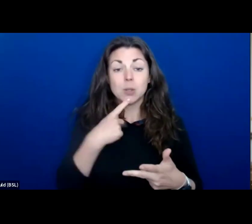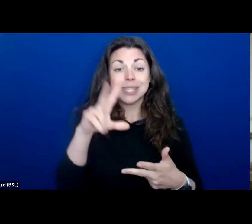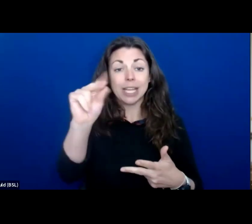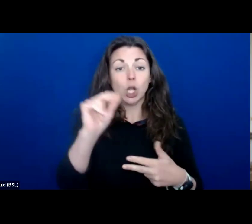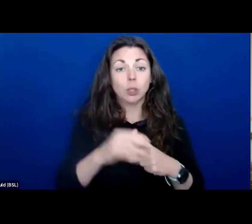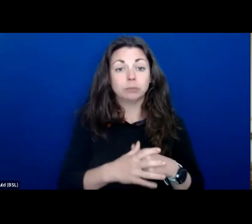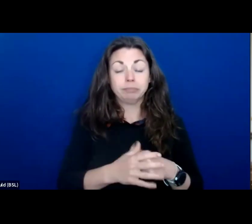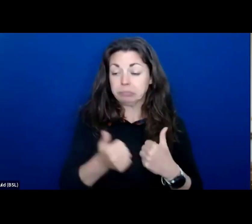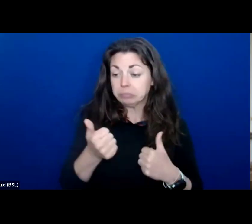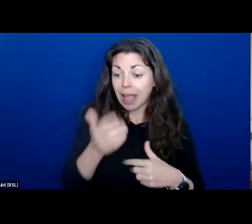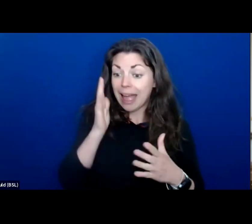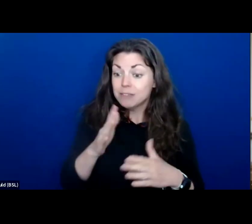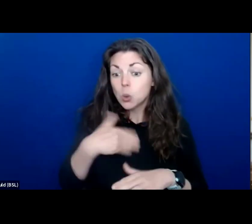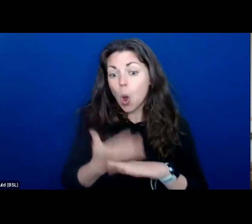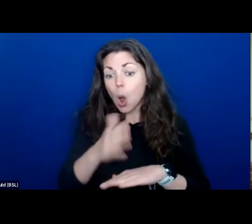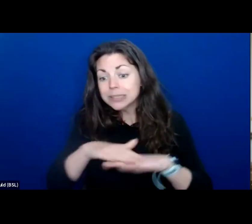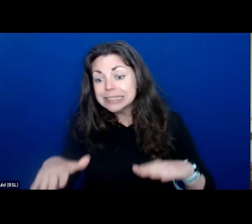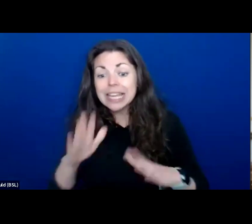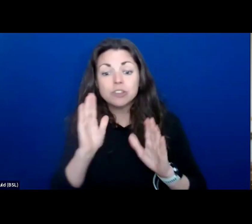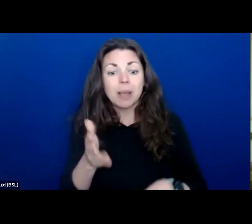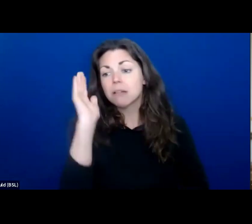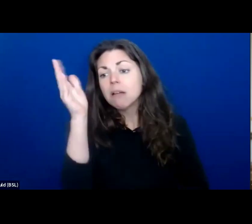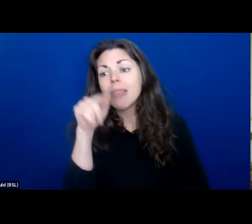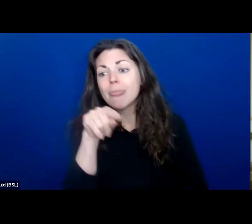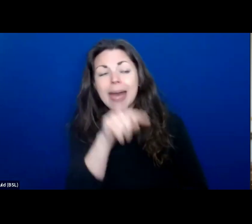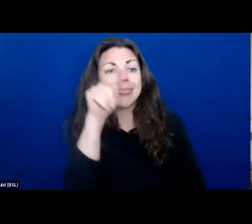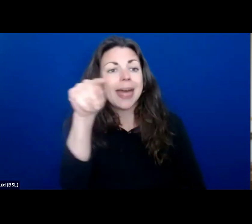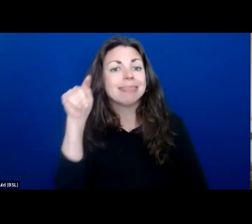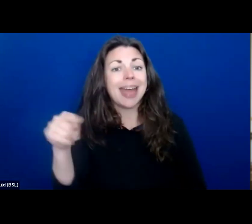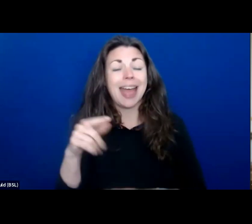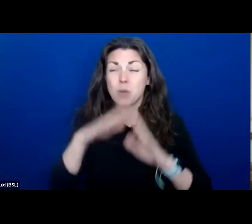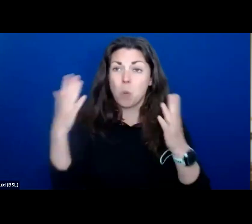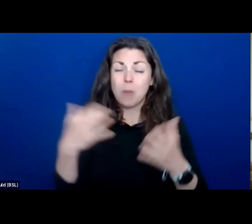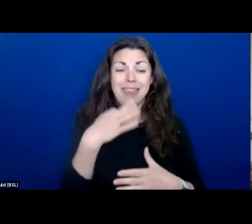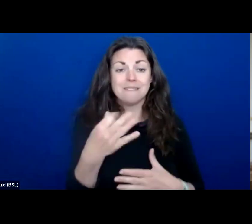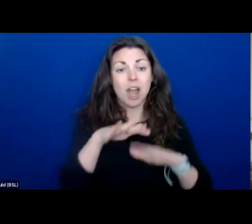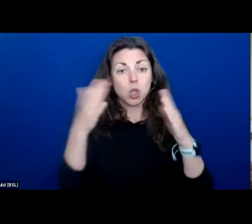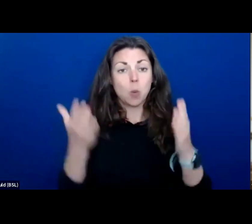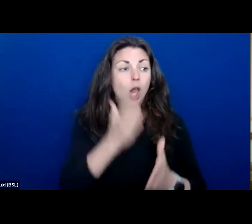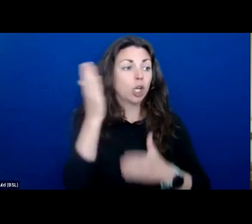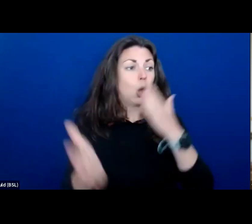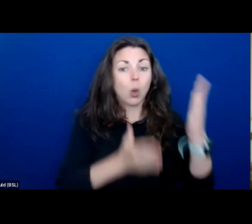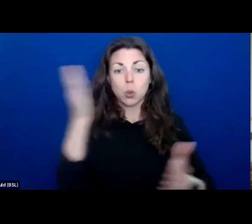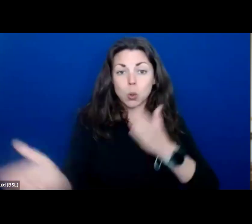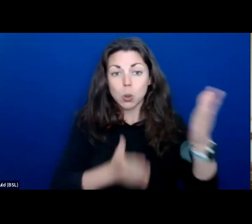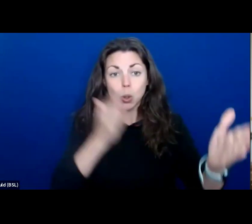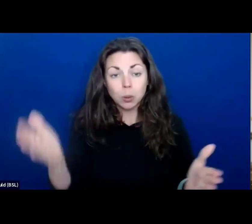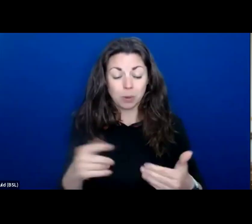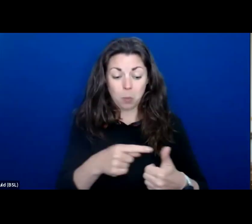I have multiple invitations to go all over the world to feature my film. One, people don't wanna pay me. I'm sorry.